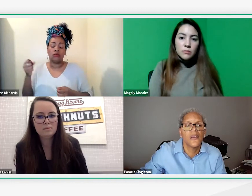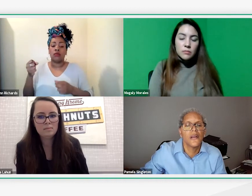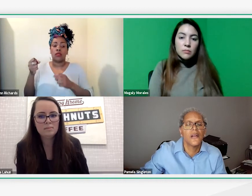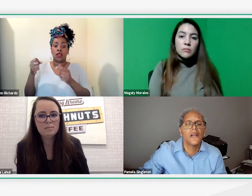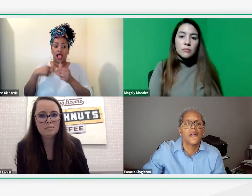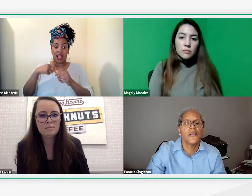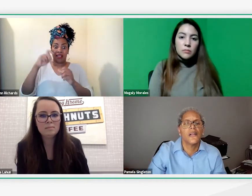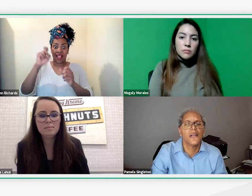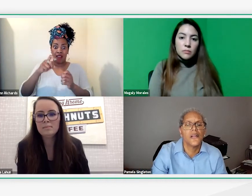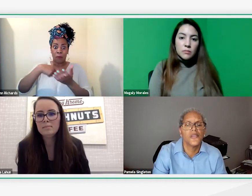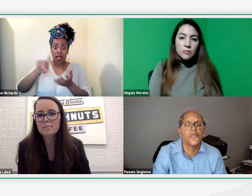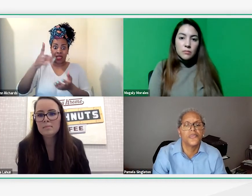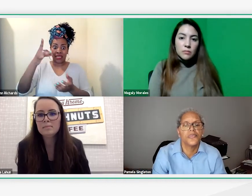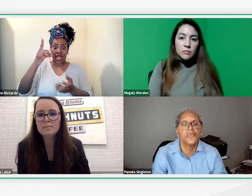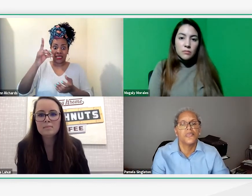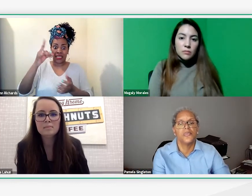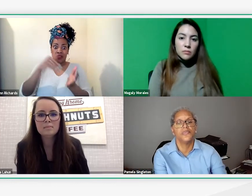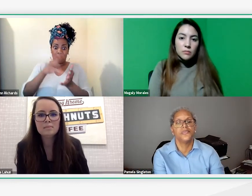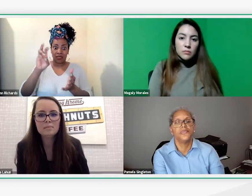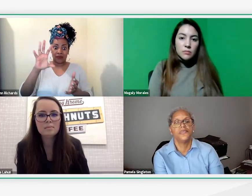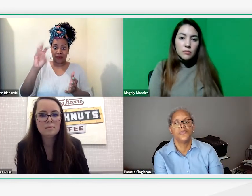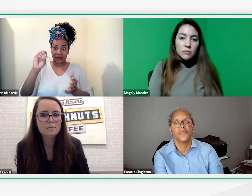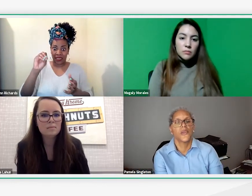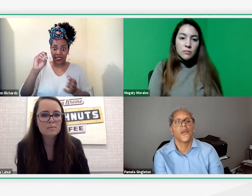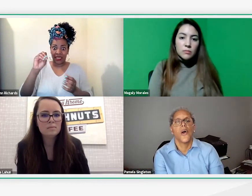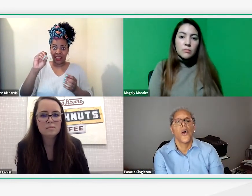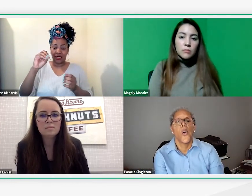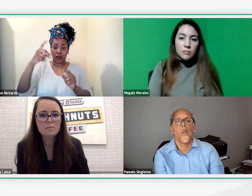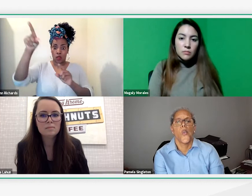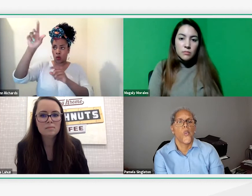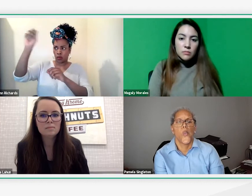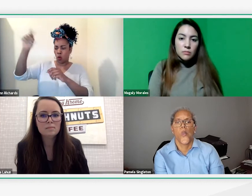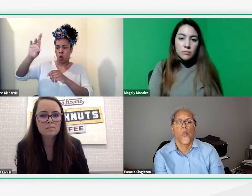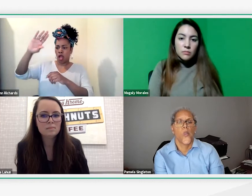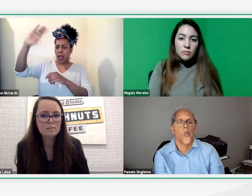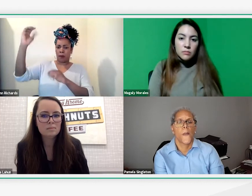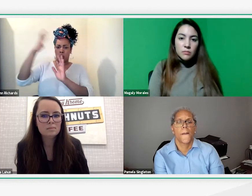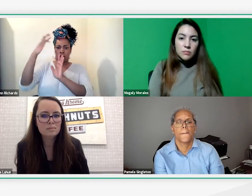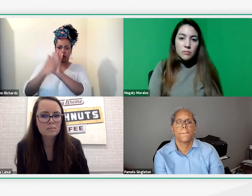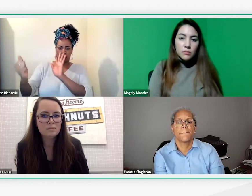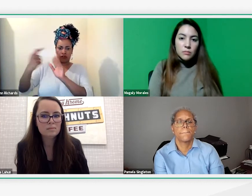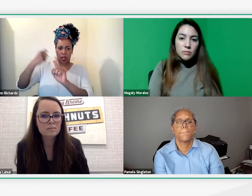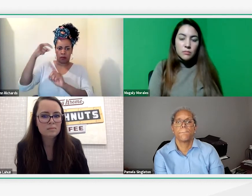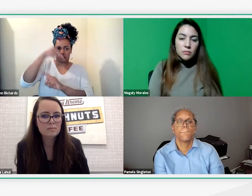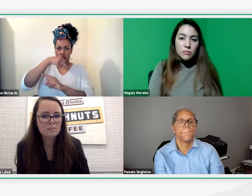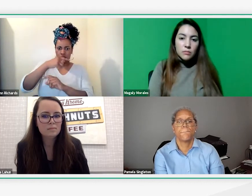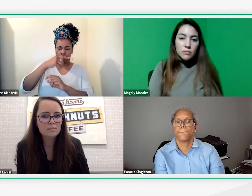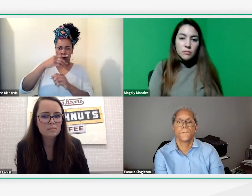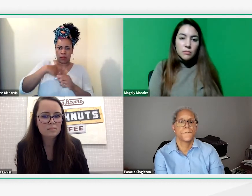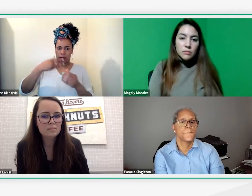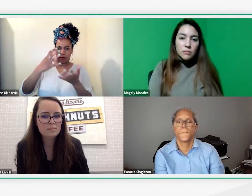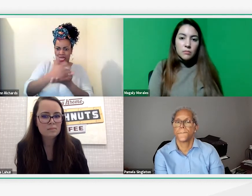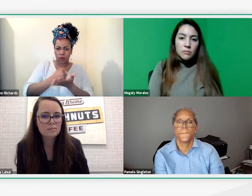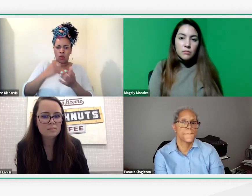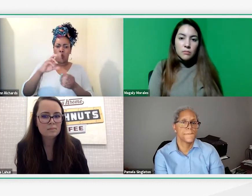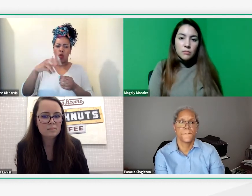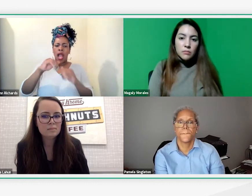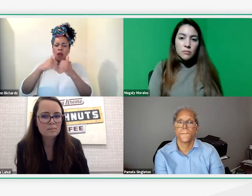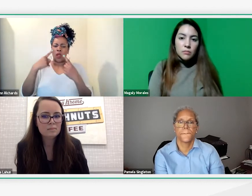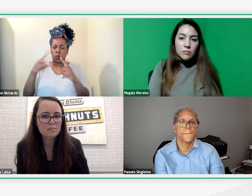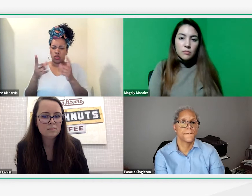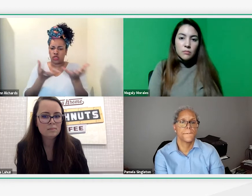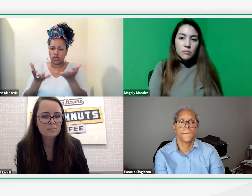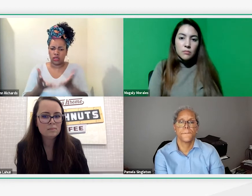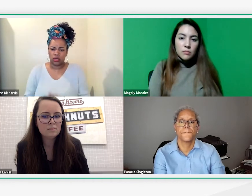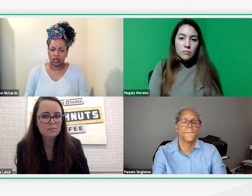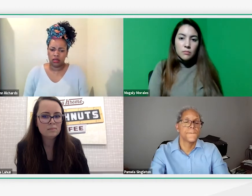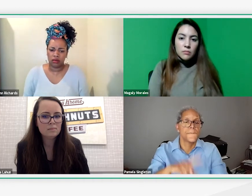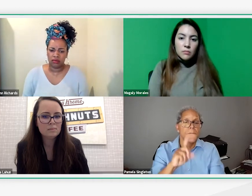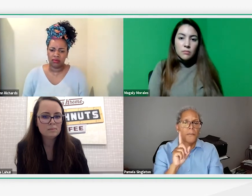I'm taking care of my mom who's a senior citizen. Should I be expecting that $18,650 as part of my